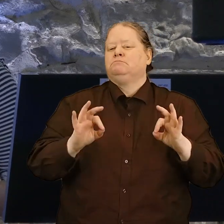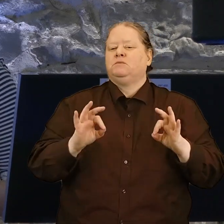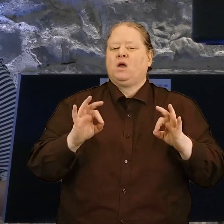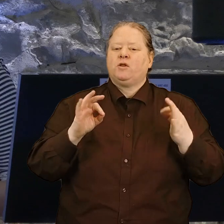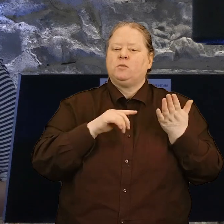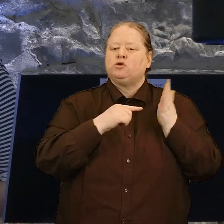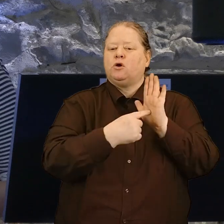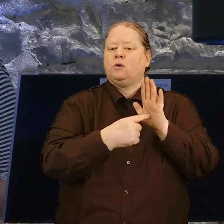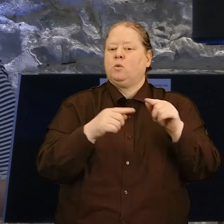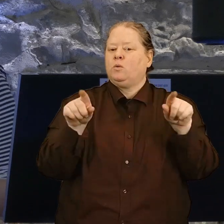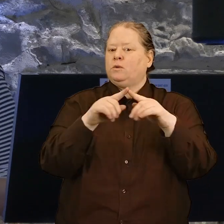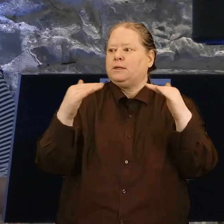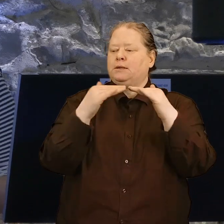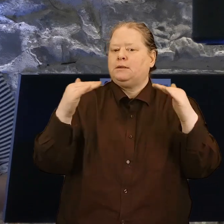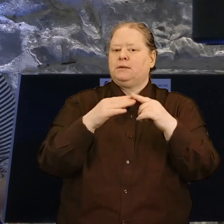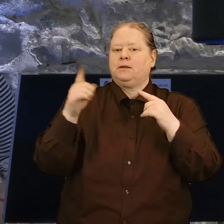with the images of aristocracy. Thank you.